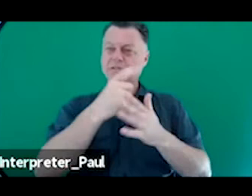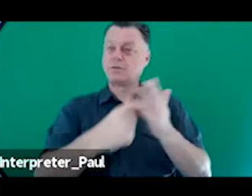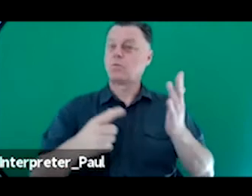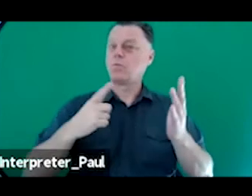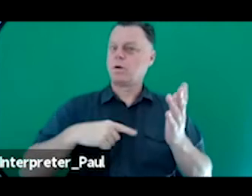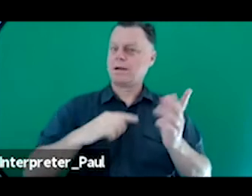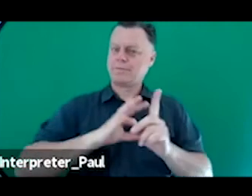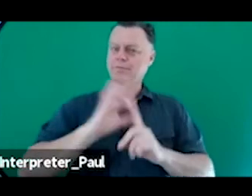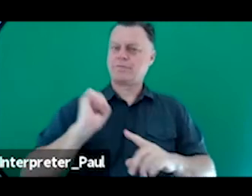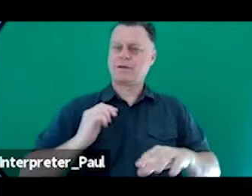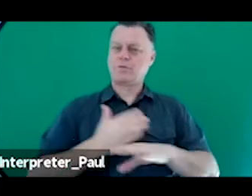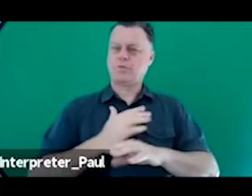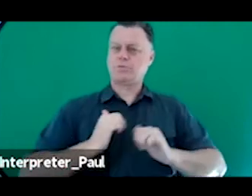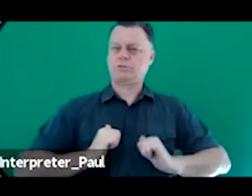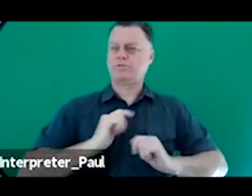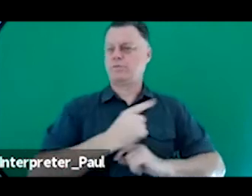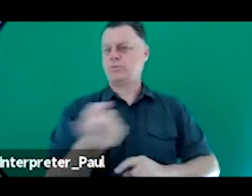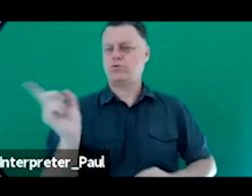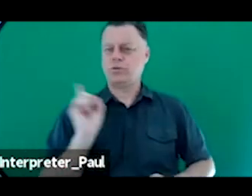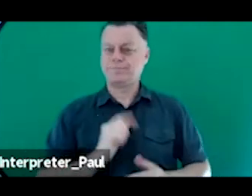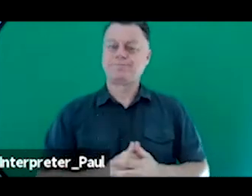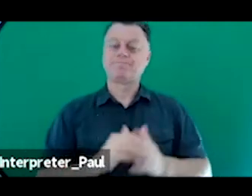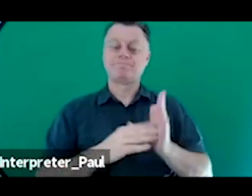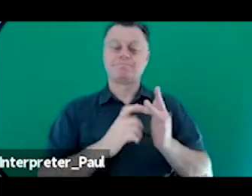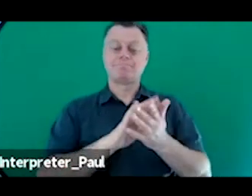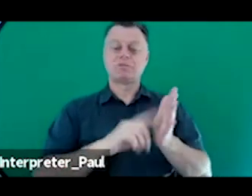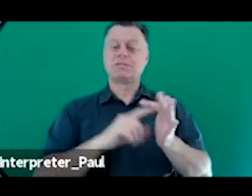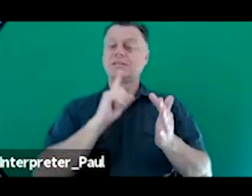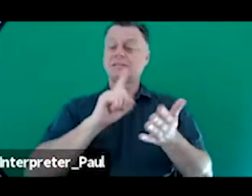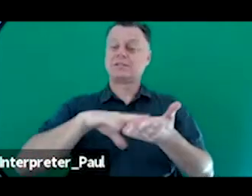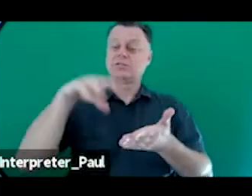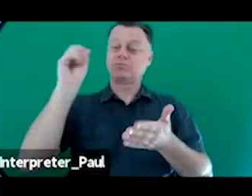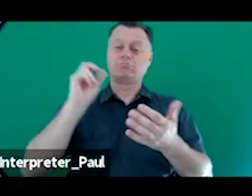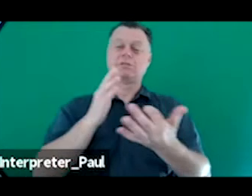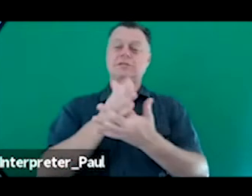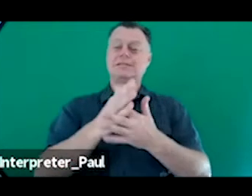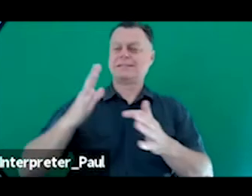our practice for everyone.” Michelle says, “A student's accessibility needs can be complex